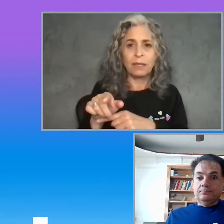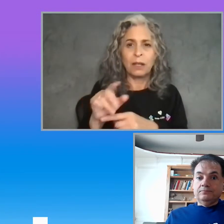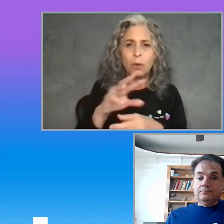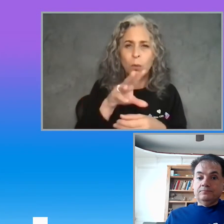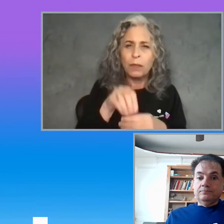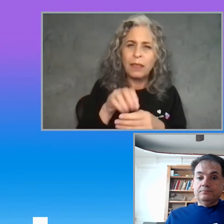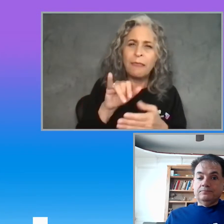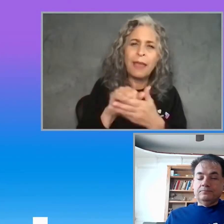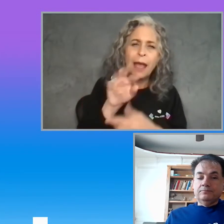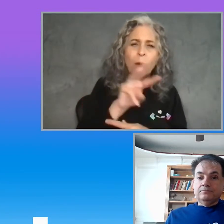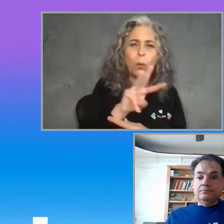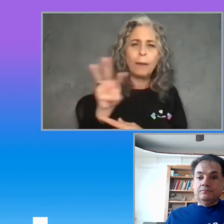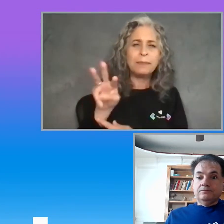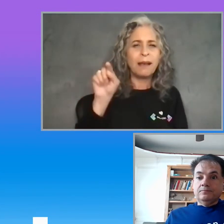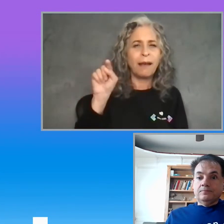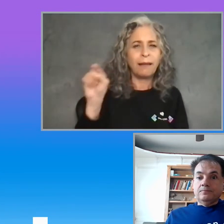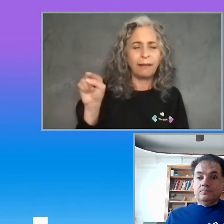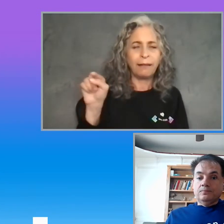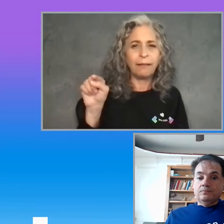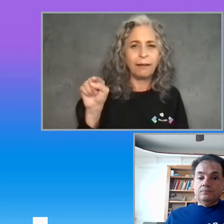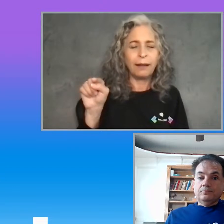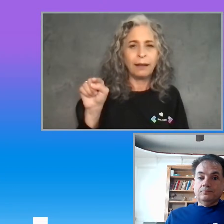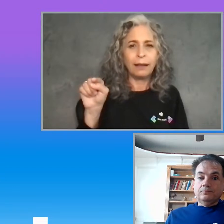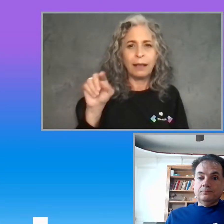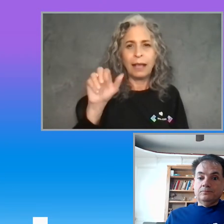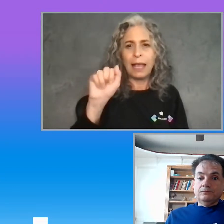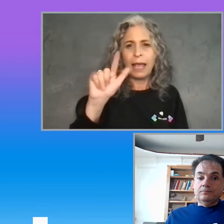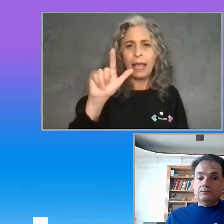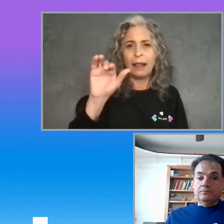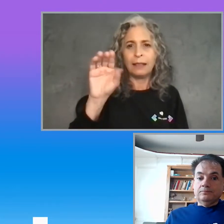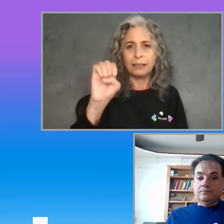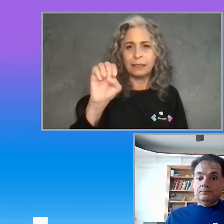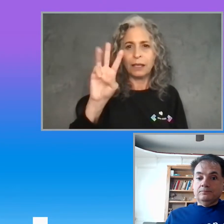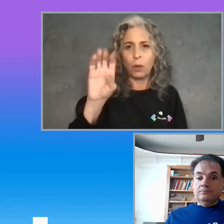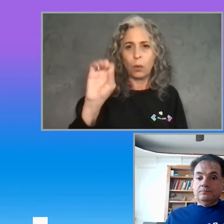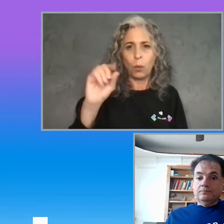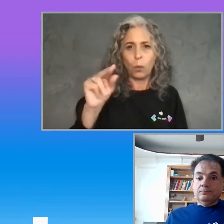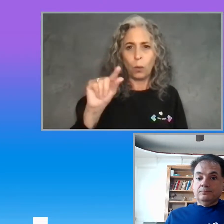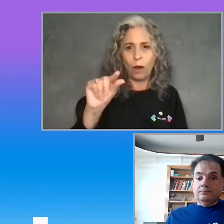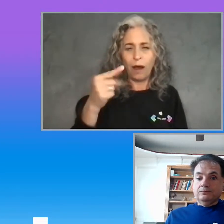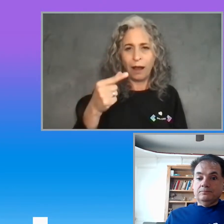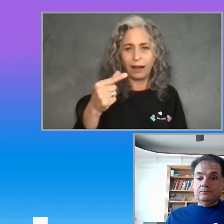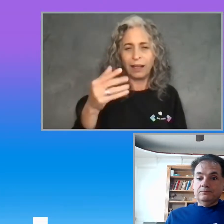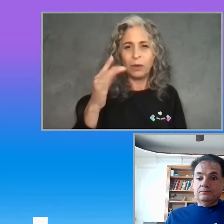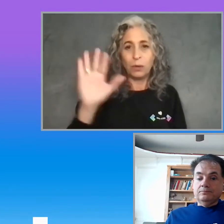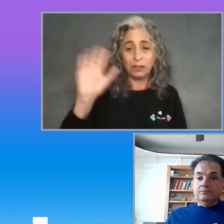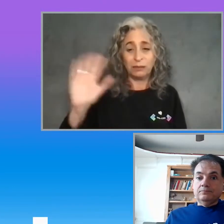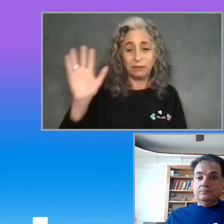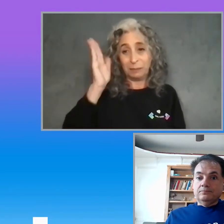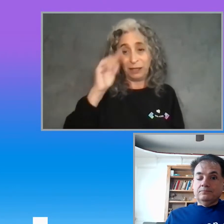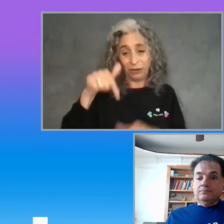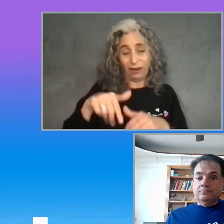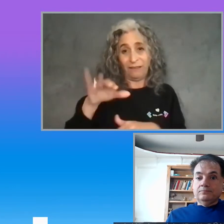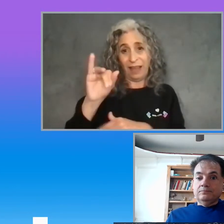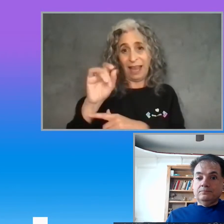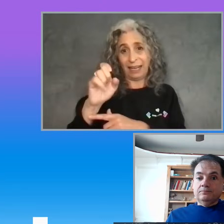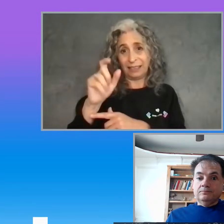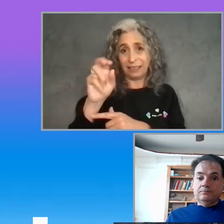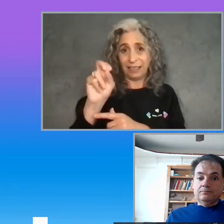that website, Alice Wong, who I know is one of your speakers.